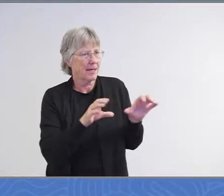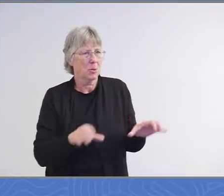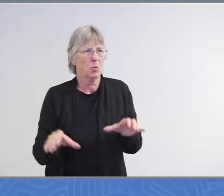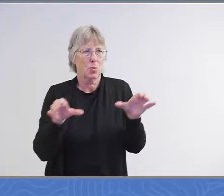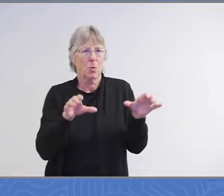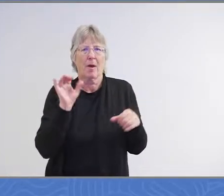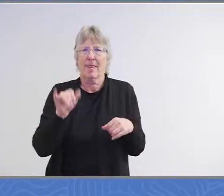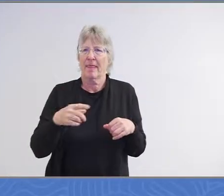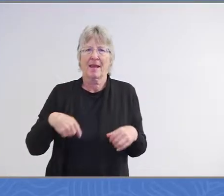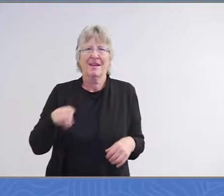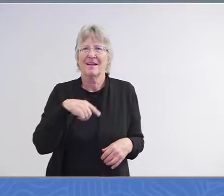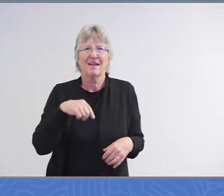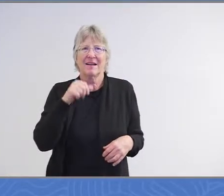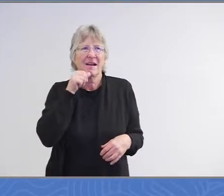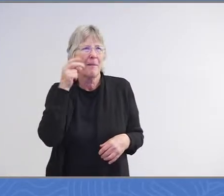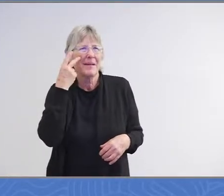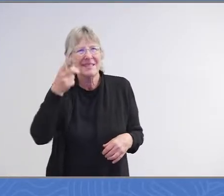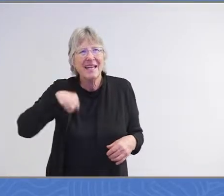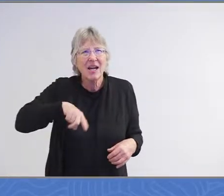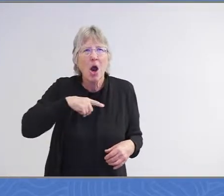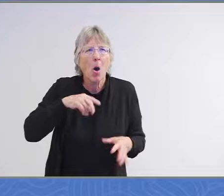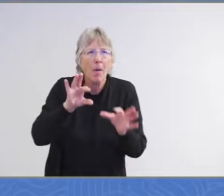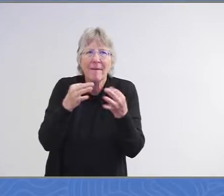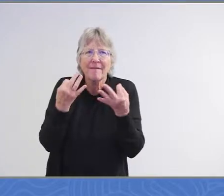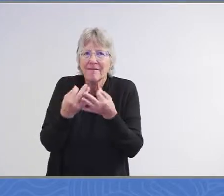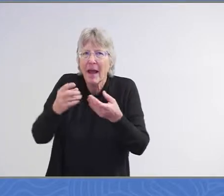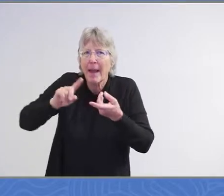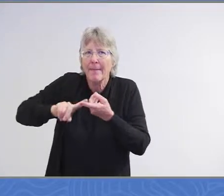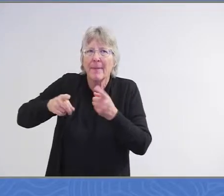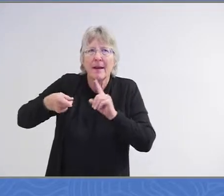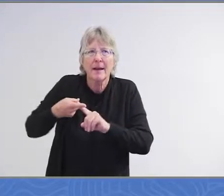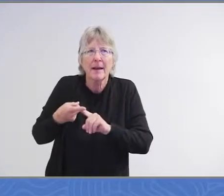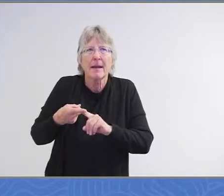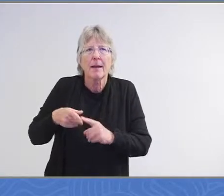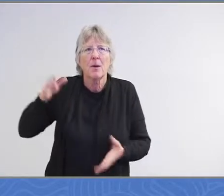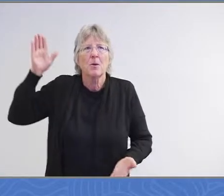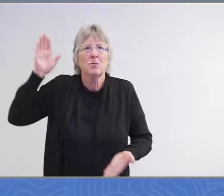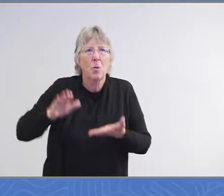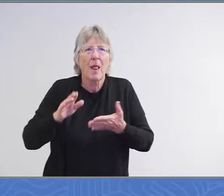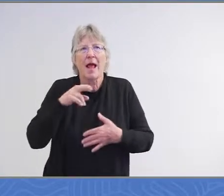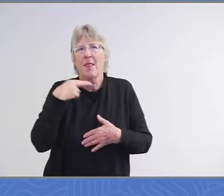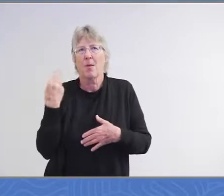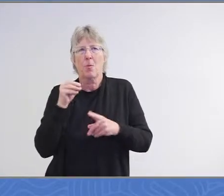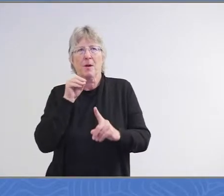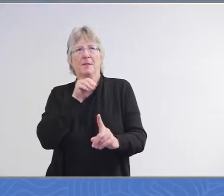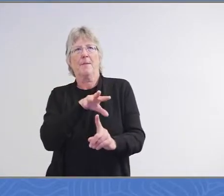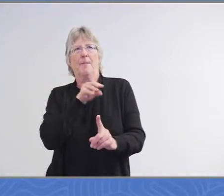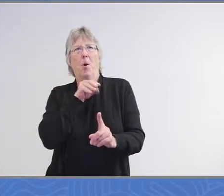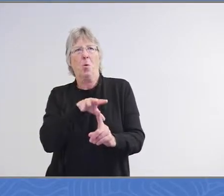We are not even seeing our own family members and friends to minimize the risk of exposure, yet the district continues to have